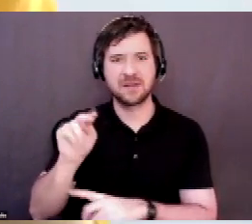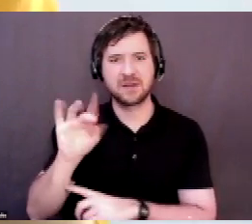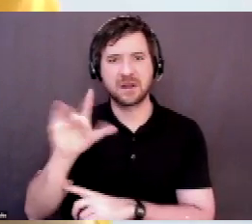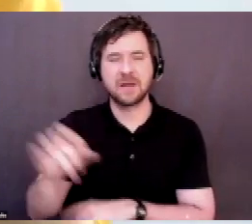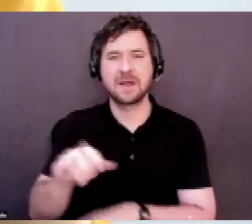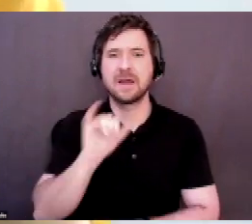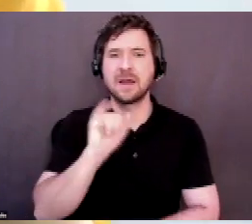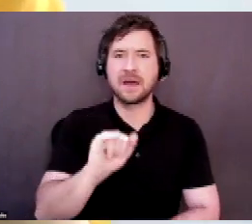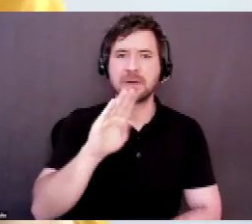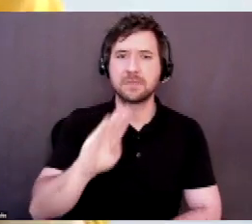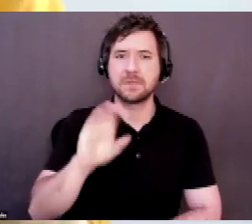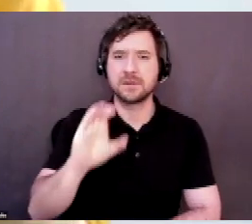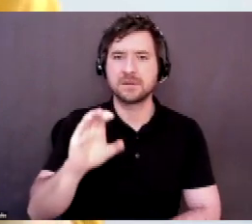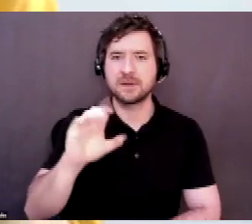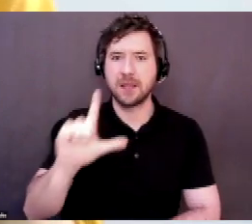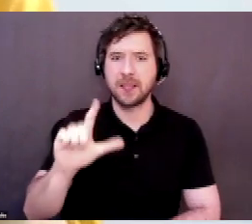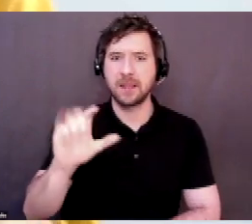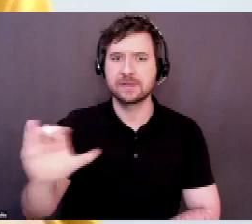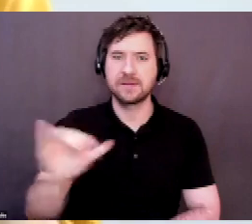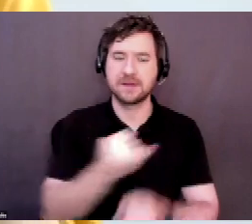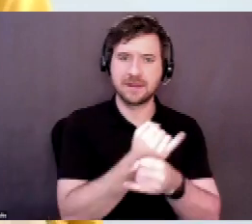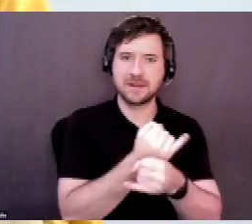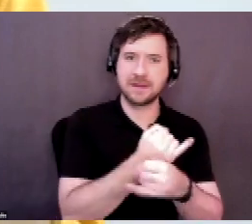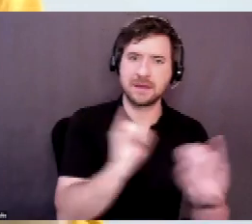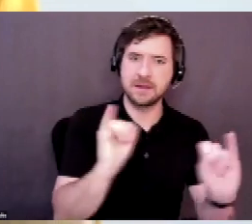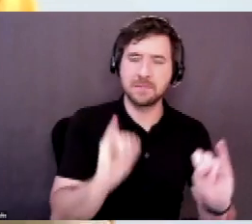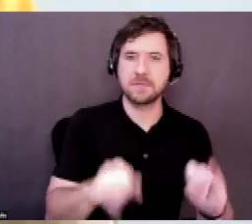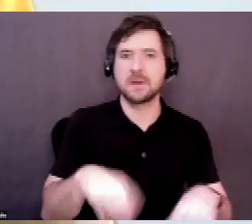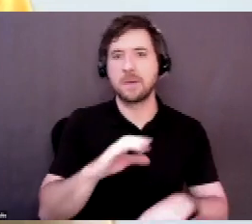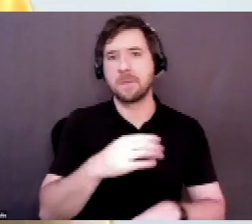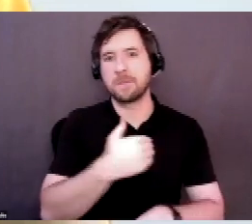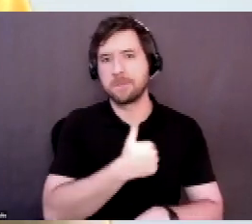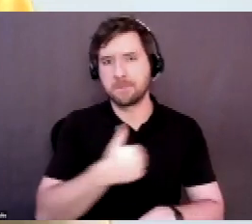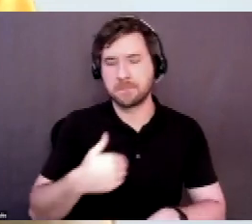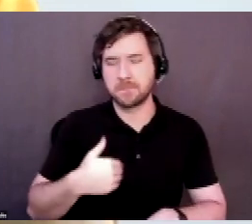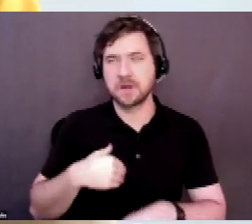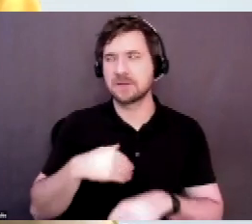the Independent Breath Consulting Lactation Consultant. I'm not saying the right acronym,